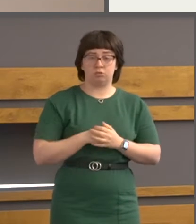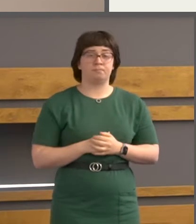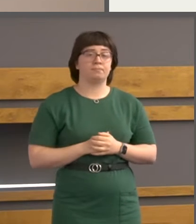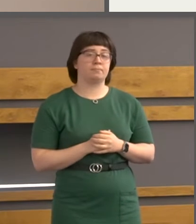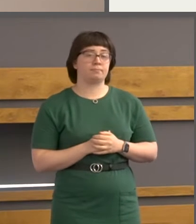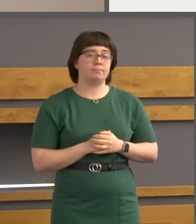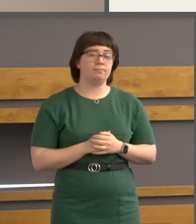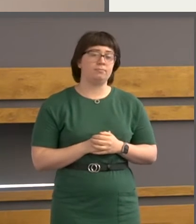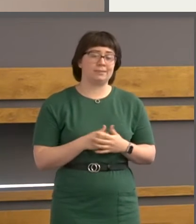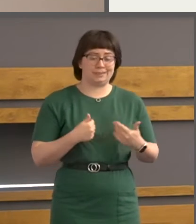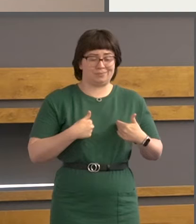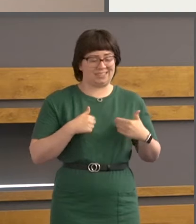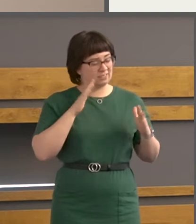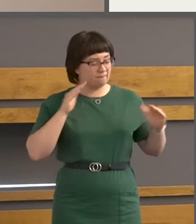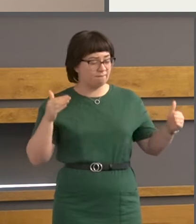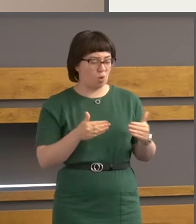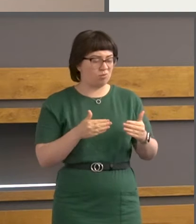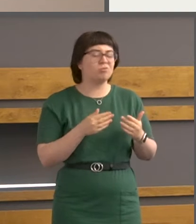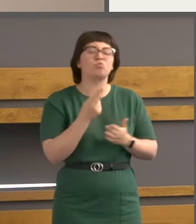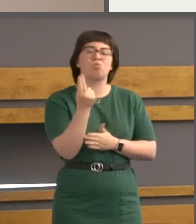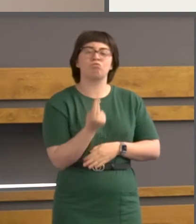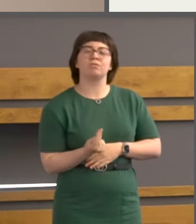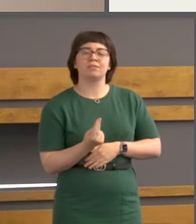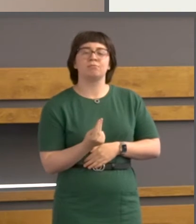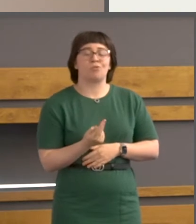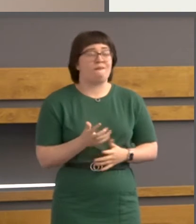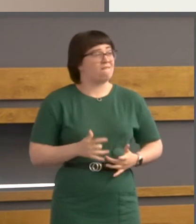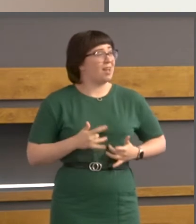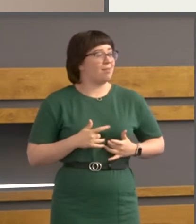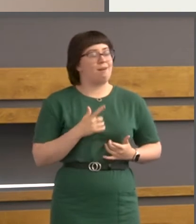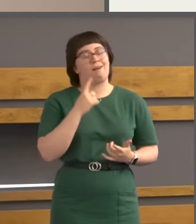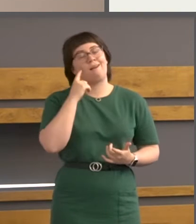And my practice is mostly focused on drawing, so it naturally made sense for me to start thinking